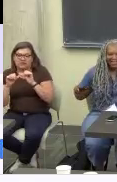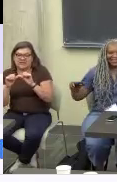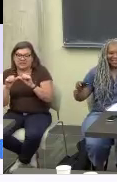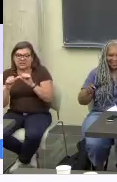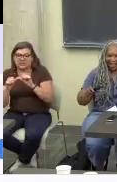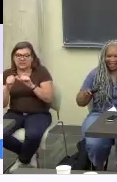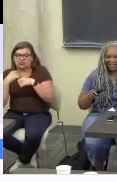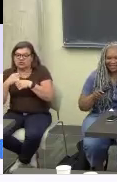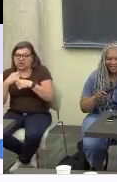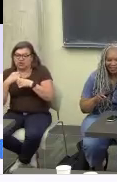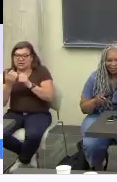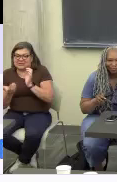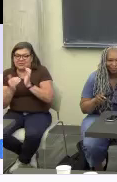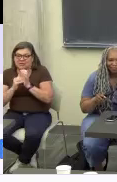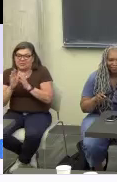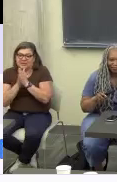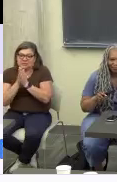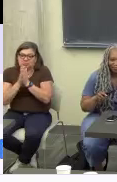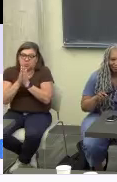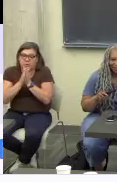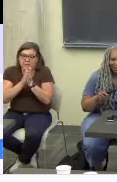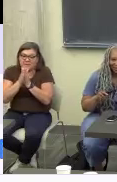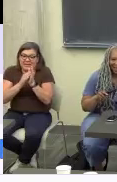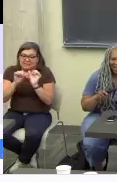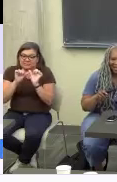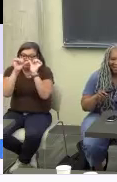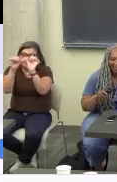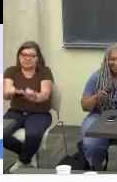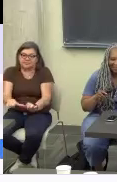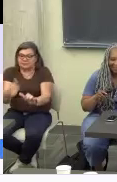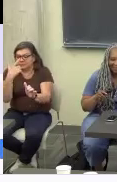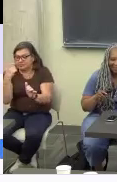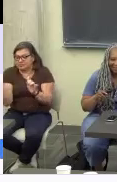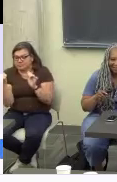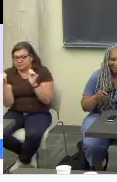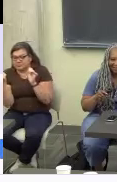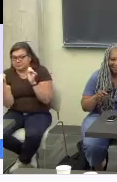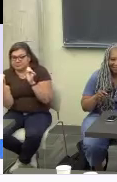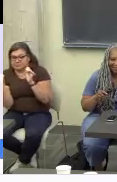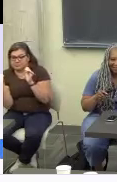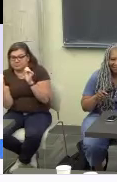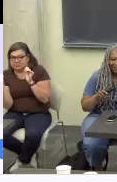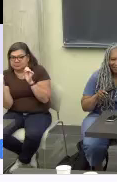Yes, exactly. Yeah. It will. It will.